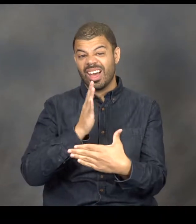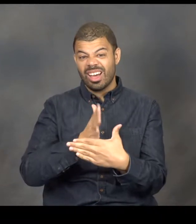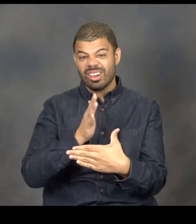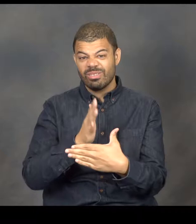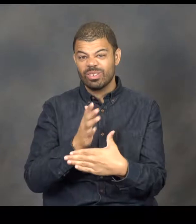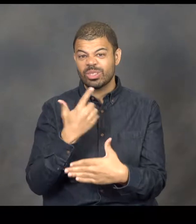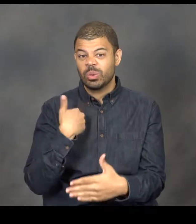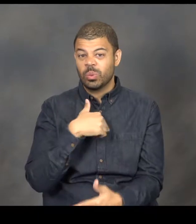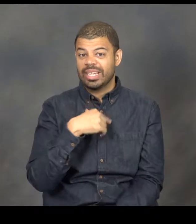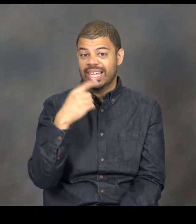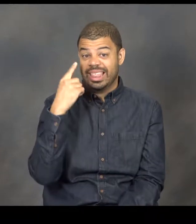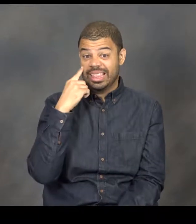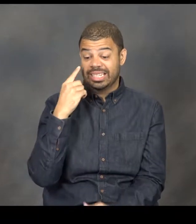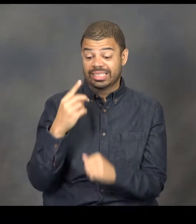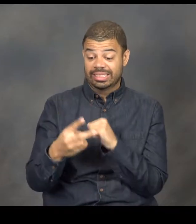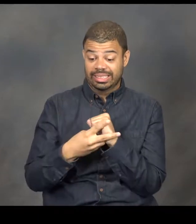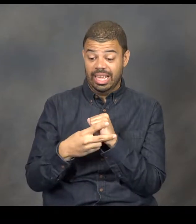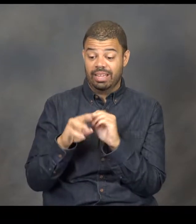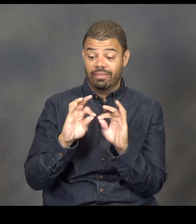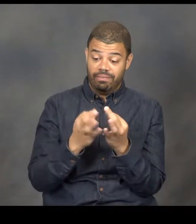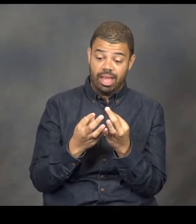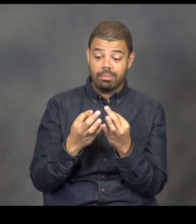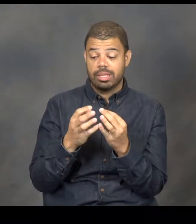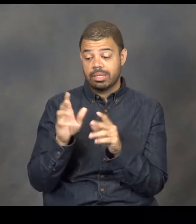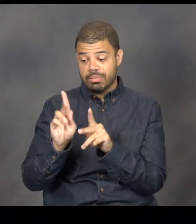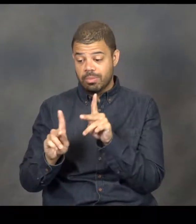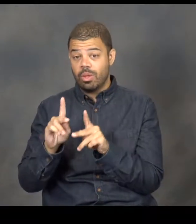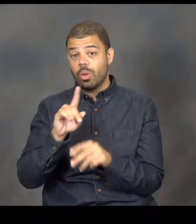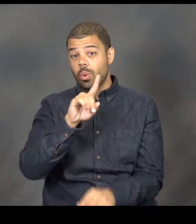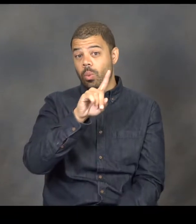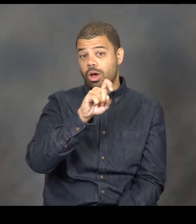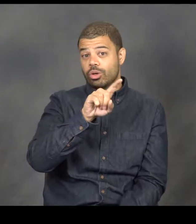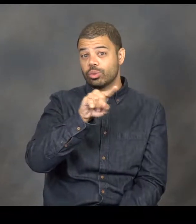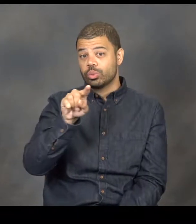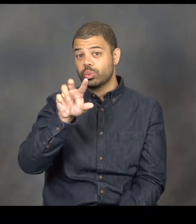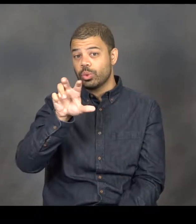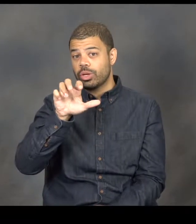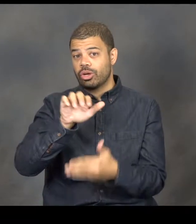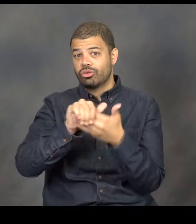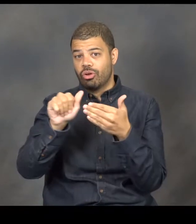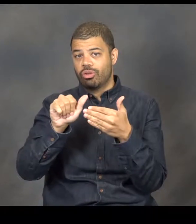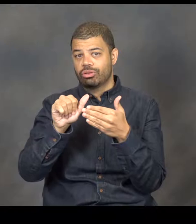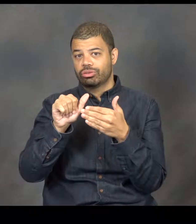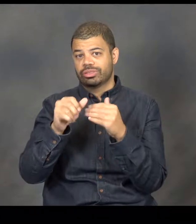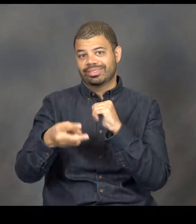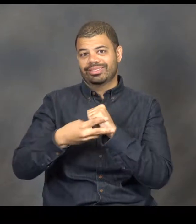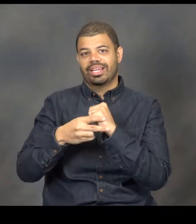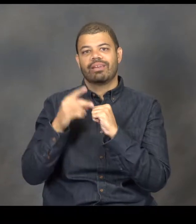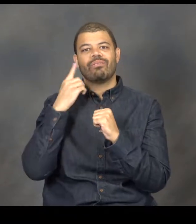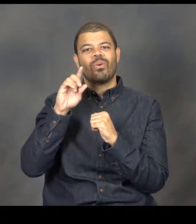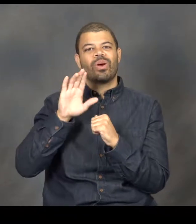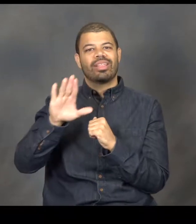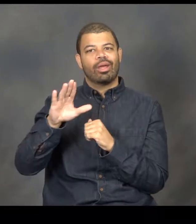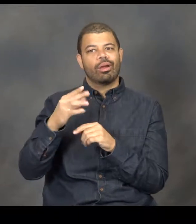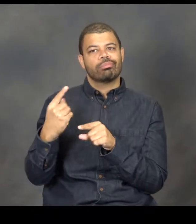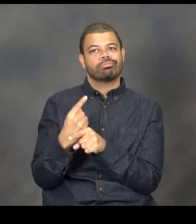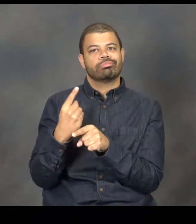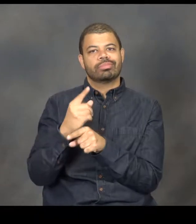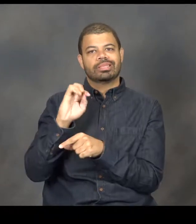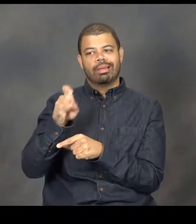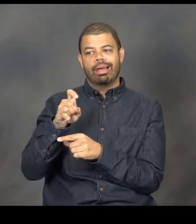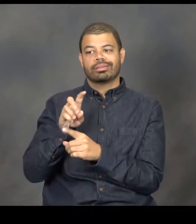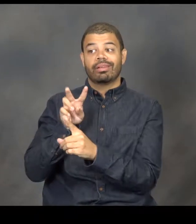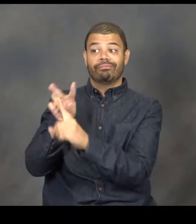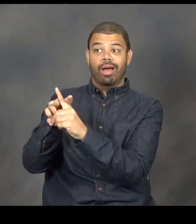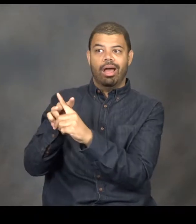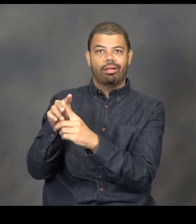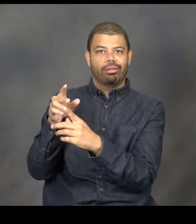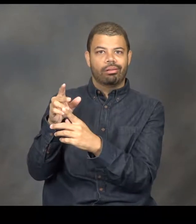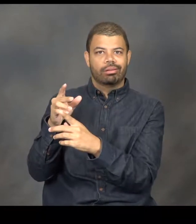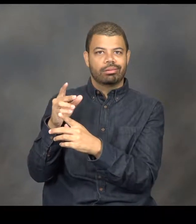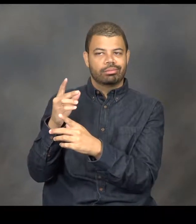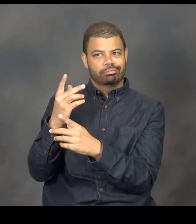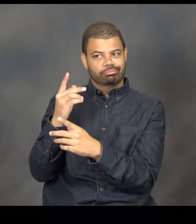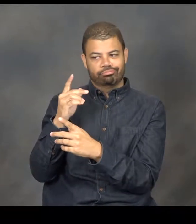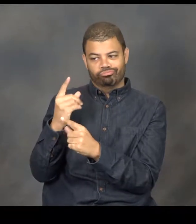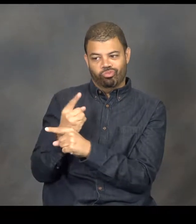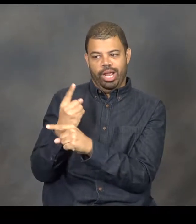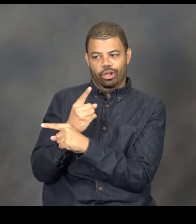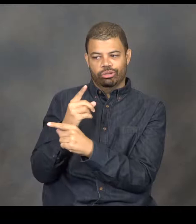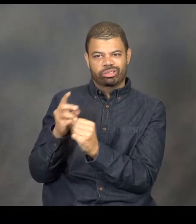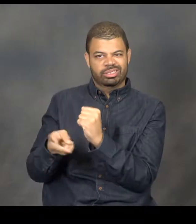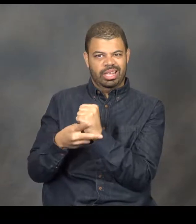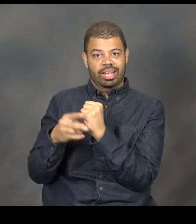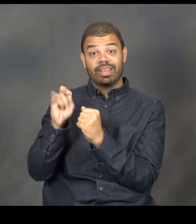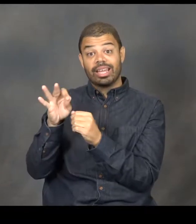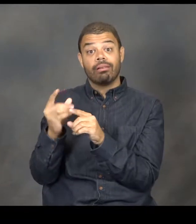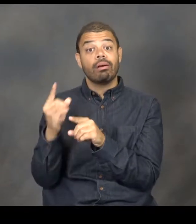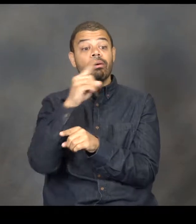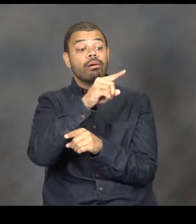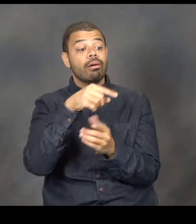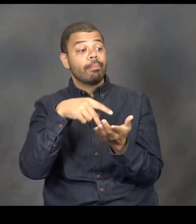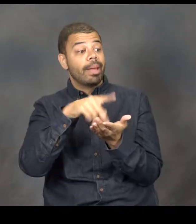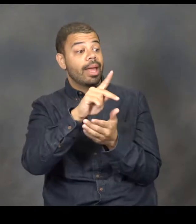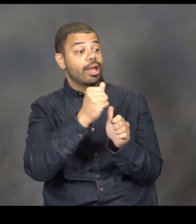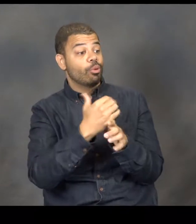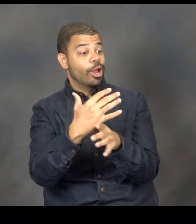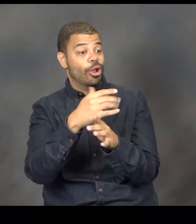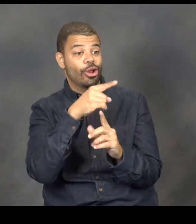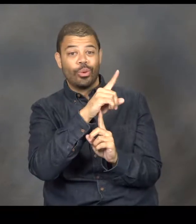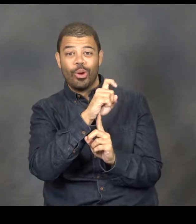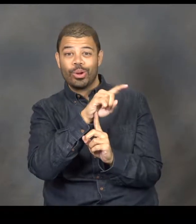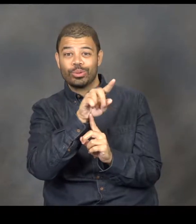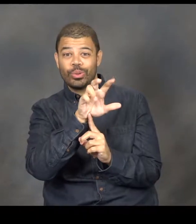when we prepare, current year meaning tax season 2017.